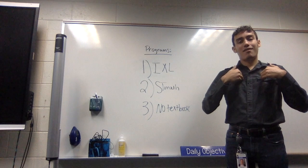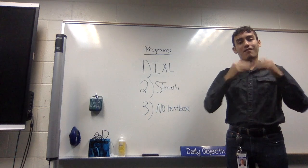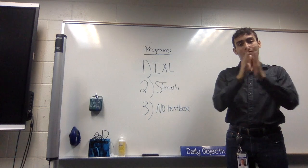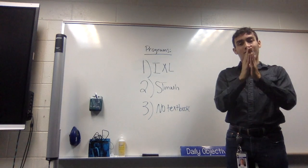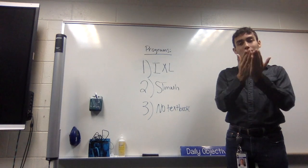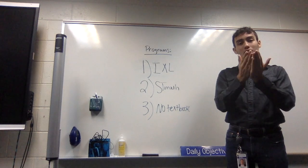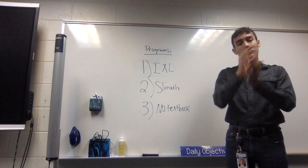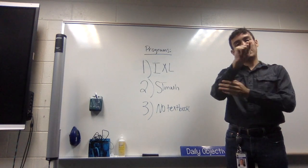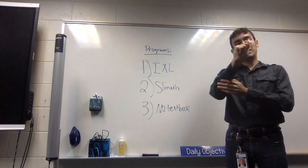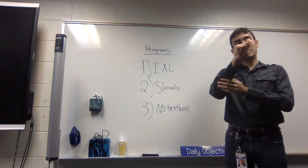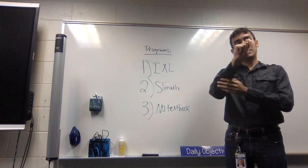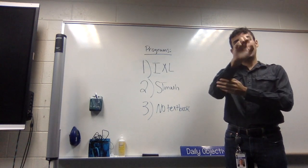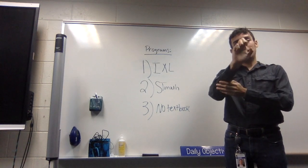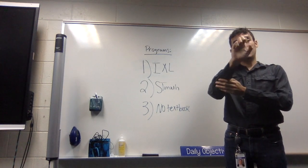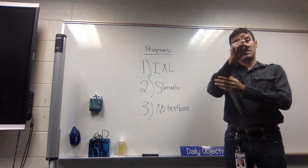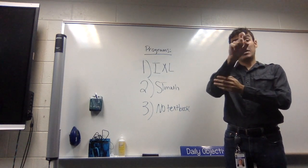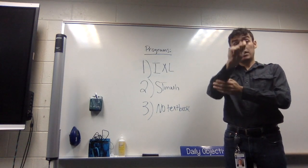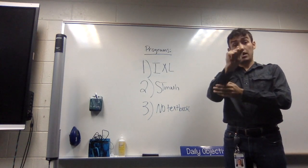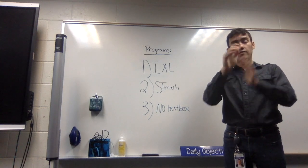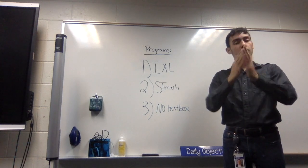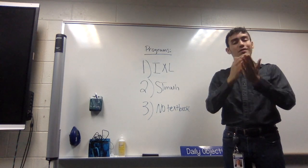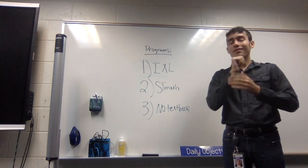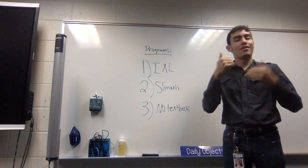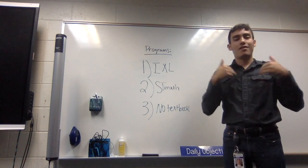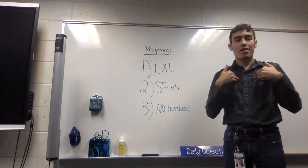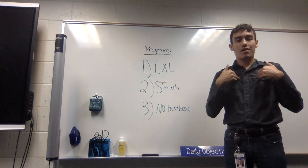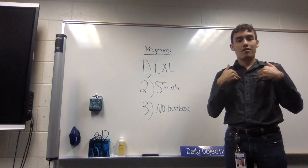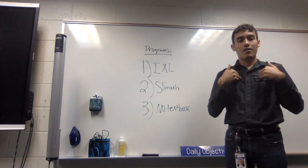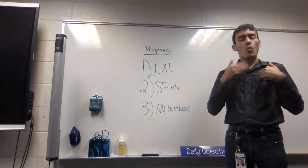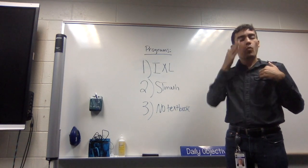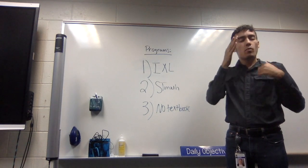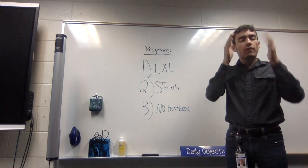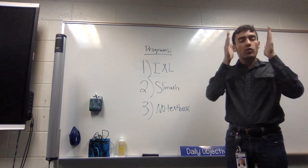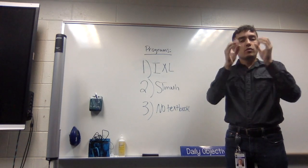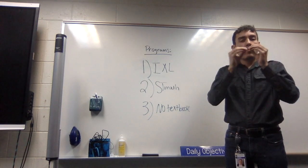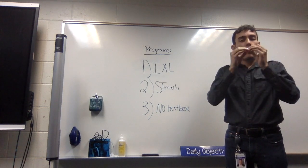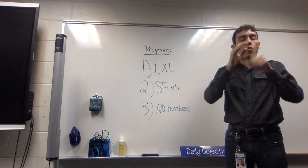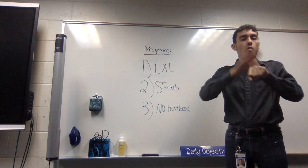my classroom does not have a physical nor online textbook. Instead, we are going to